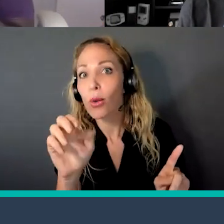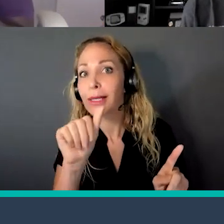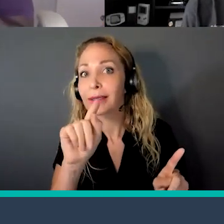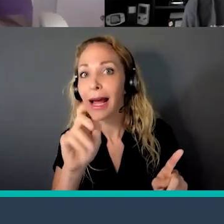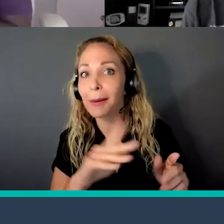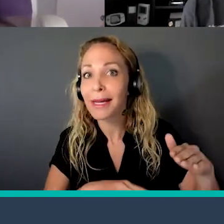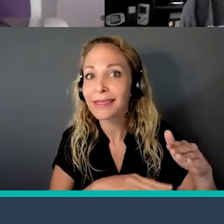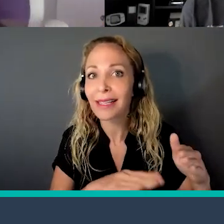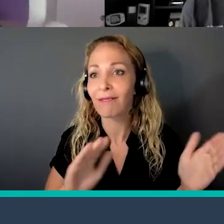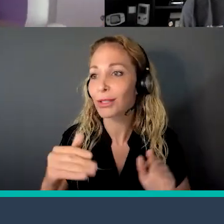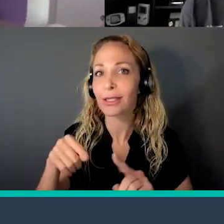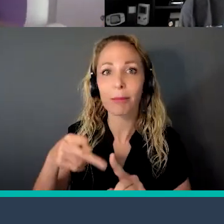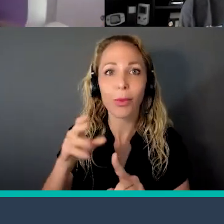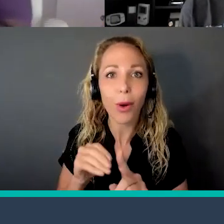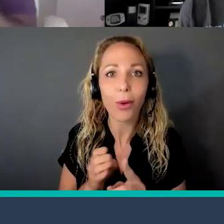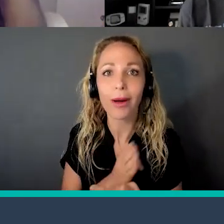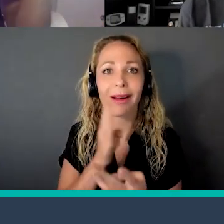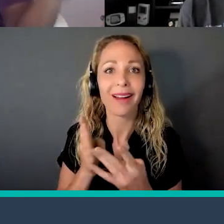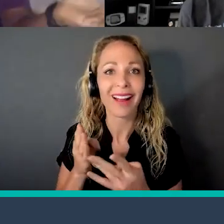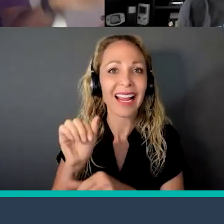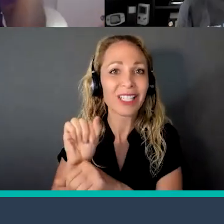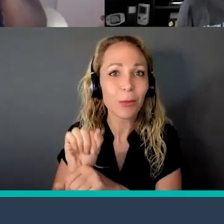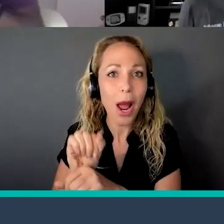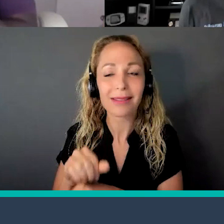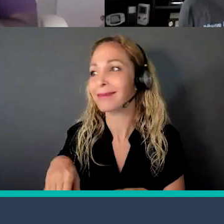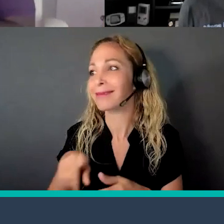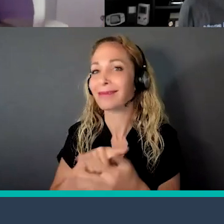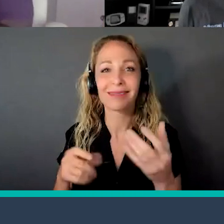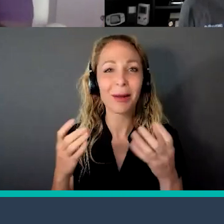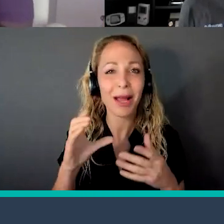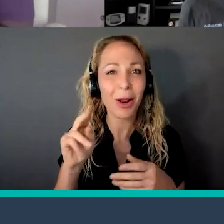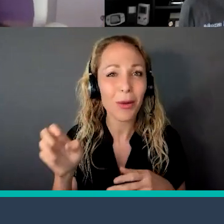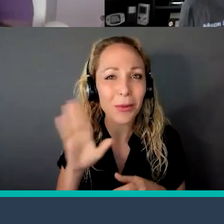HAVING CLONE ATTACK VERSUS ENTERPRISE, HOW MANY CLONES THEY